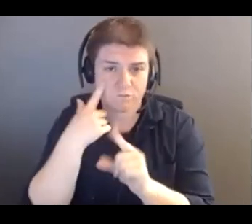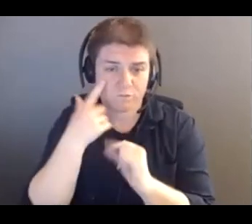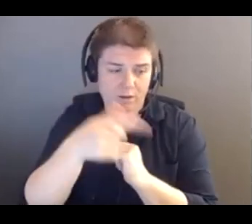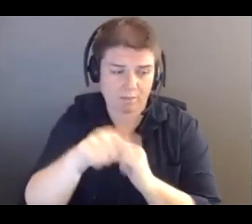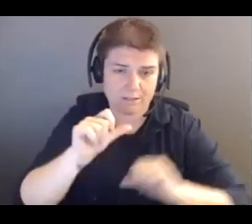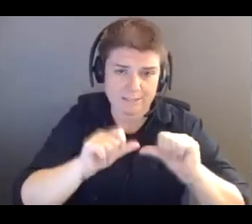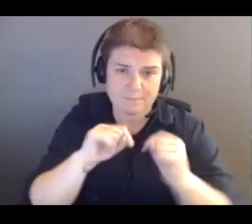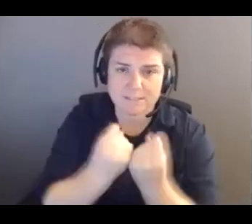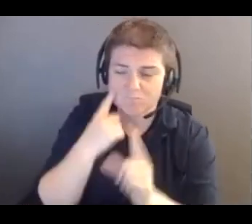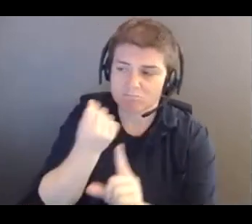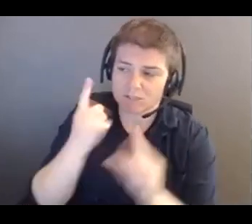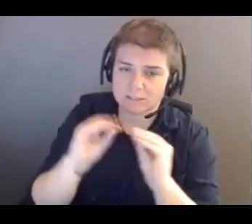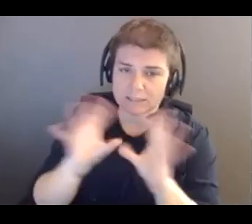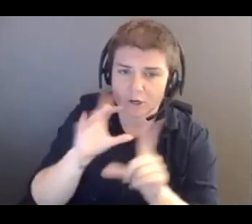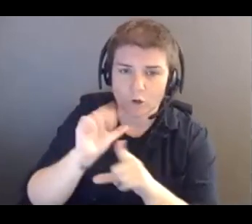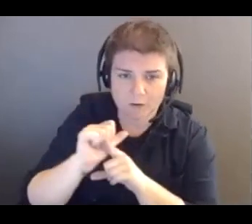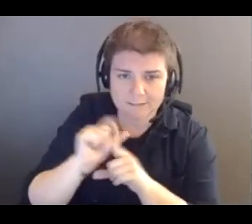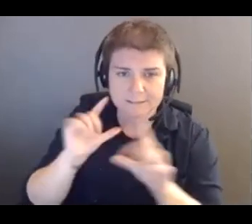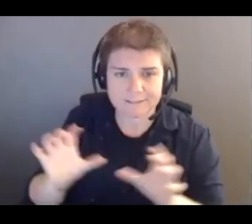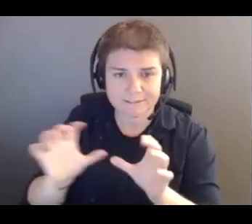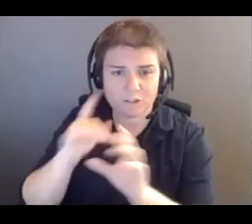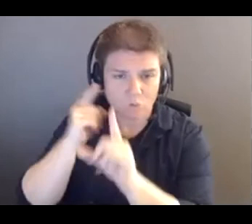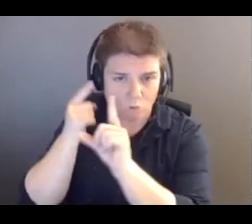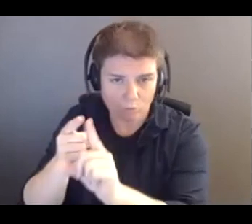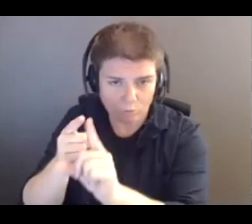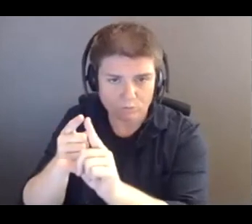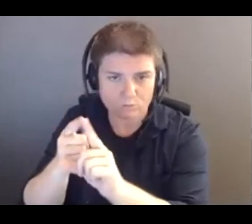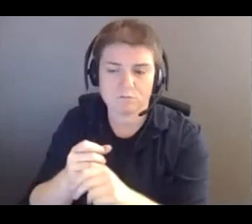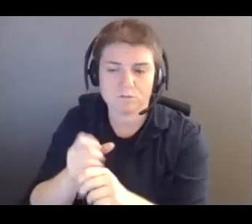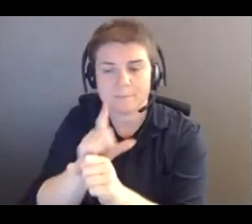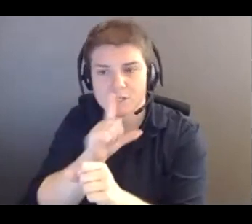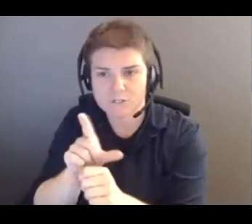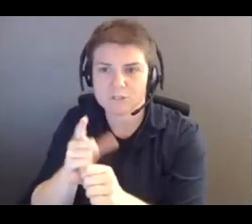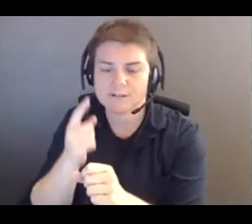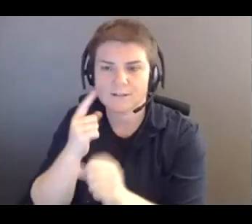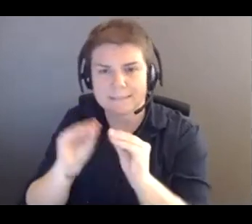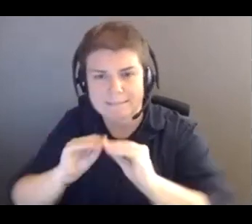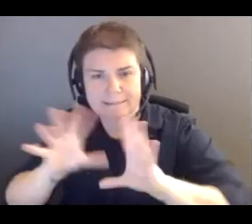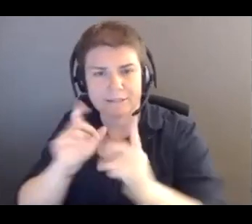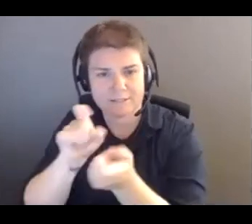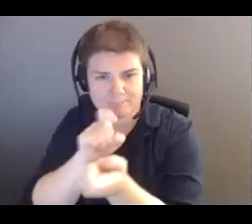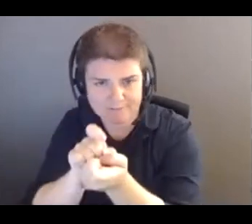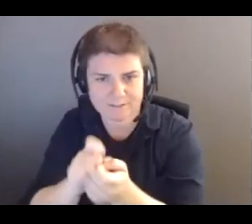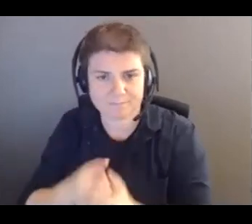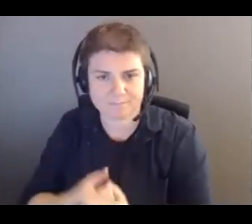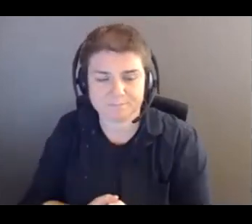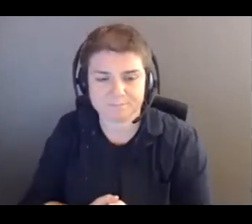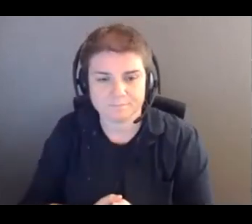your practice, activities, and goals so be thoughtful, clear, and specific. I cannot emphasize